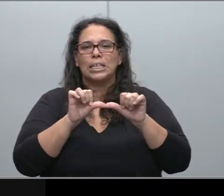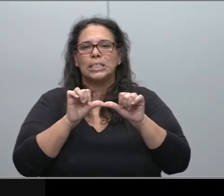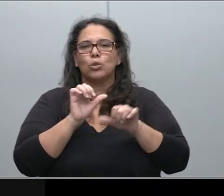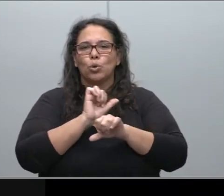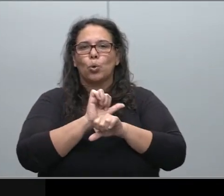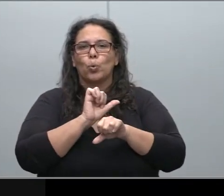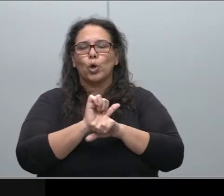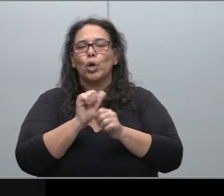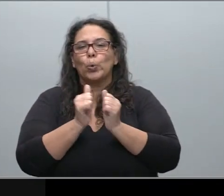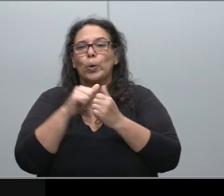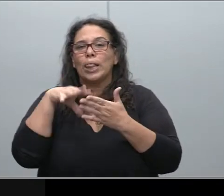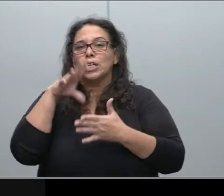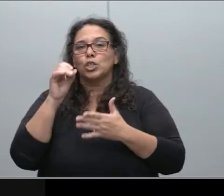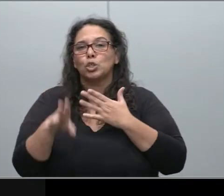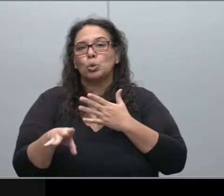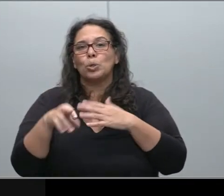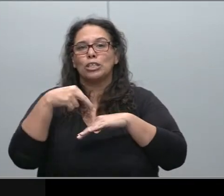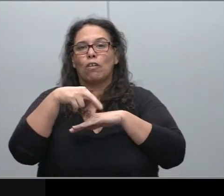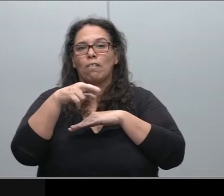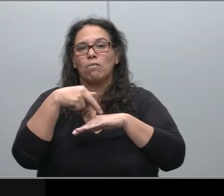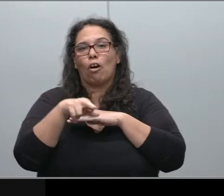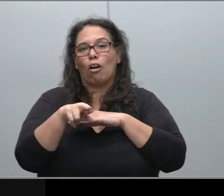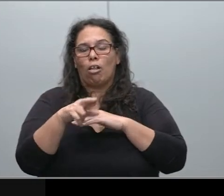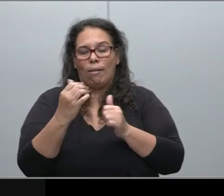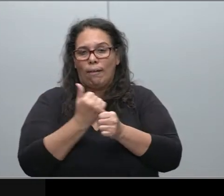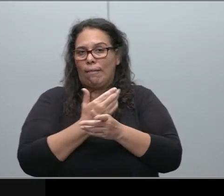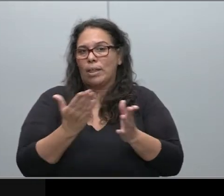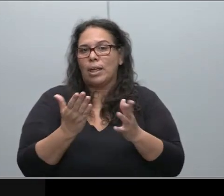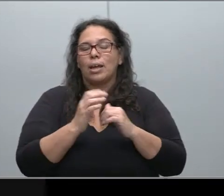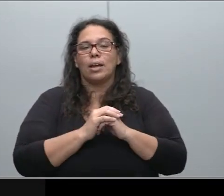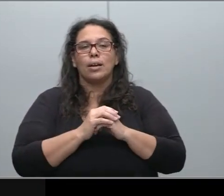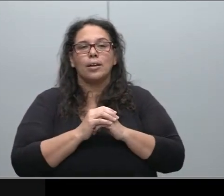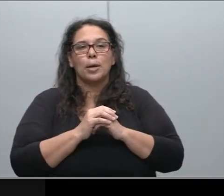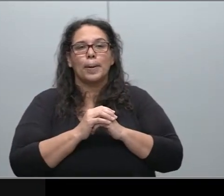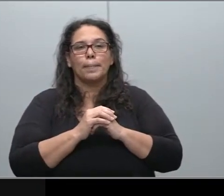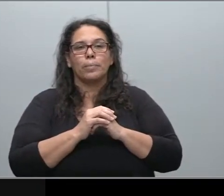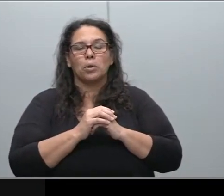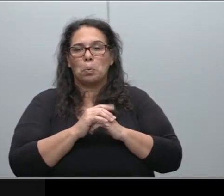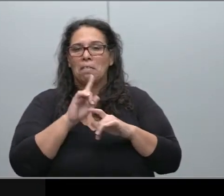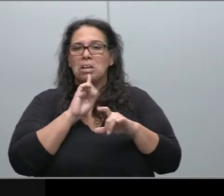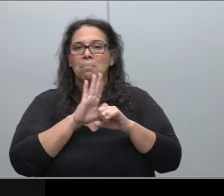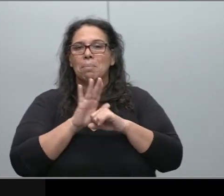and we're doing so in three languages. We're doing it in English, Khmer, Spanish, of course,